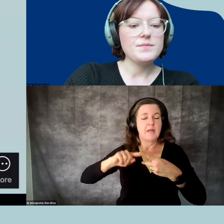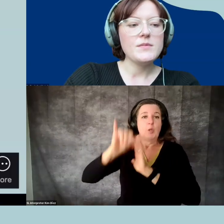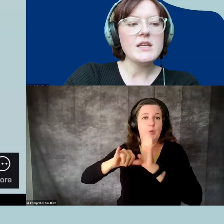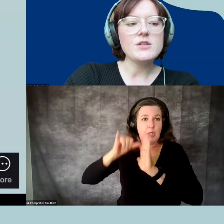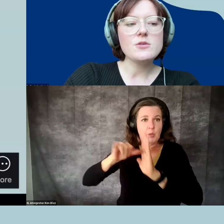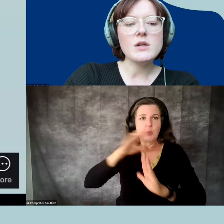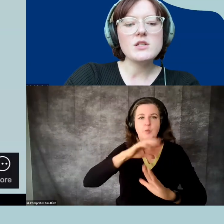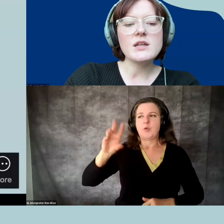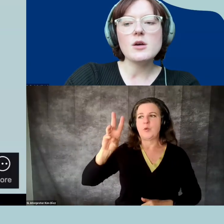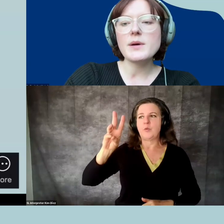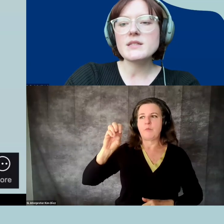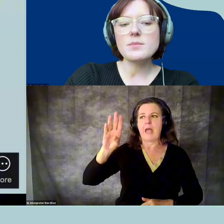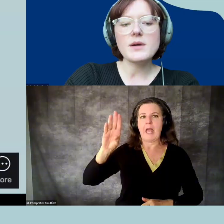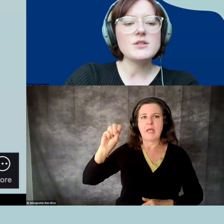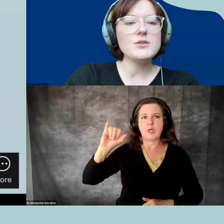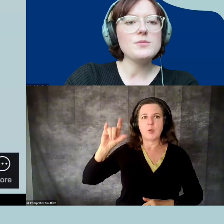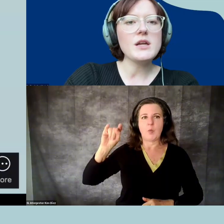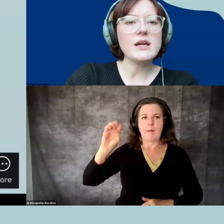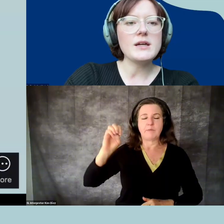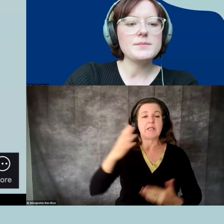Thank you so much, and I'll pass it back to Monica.